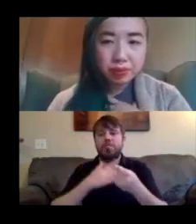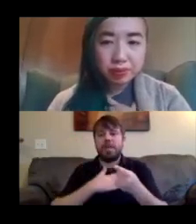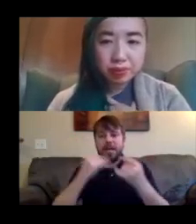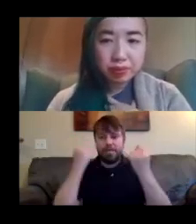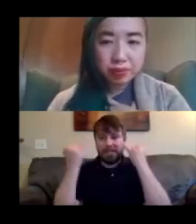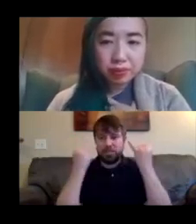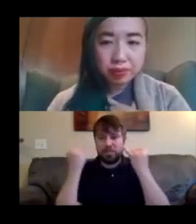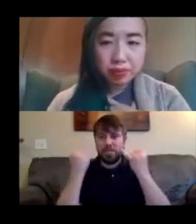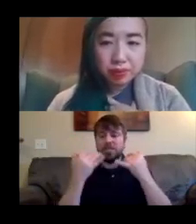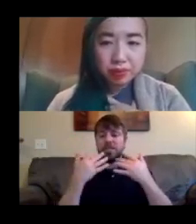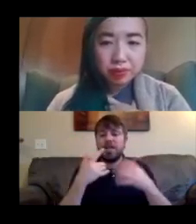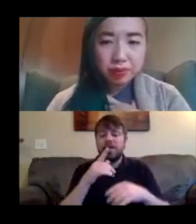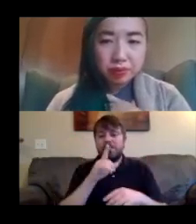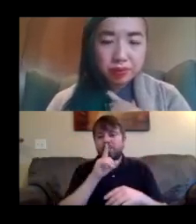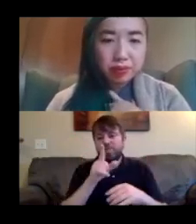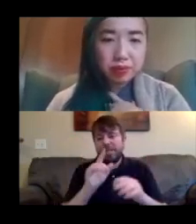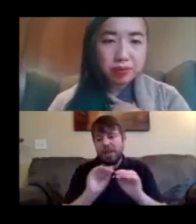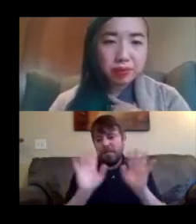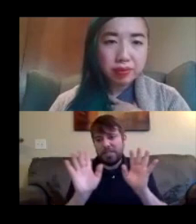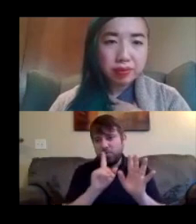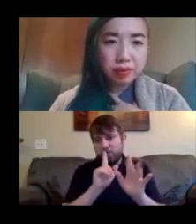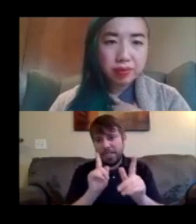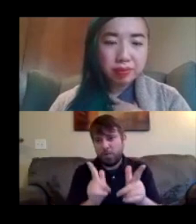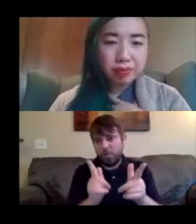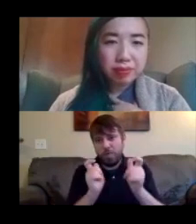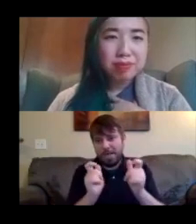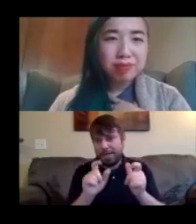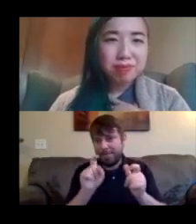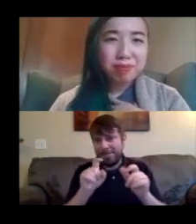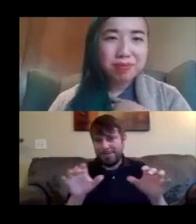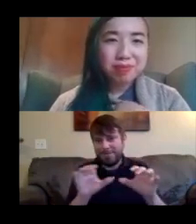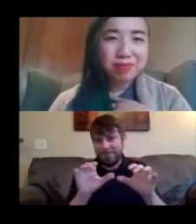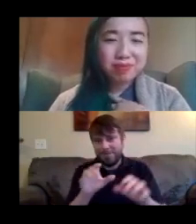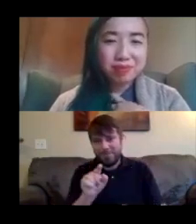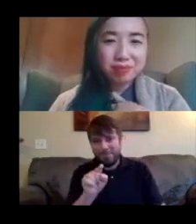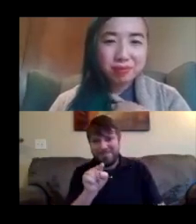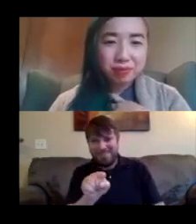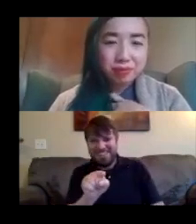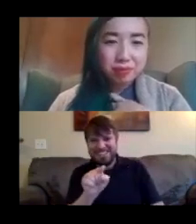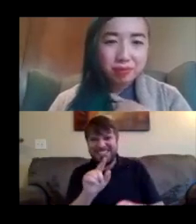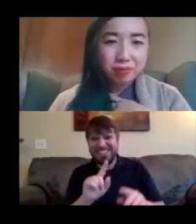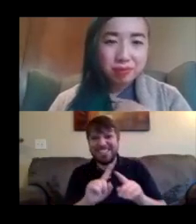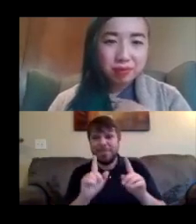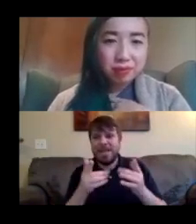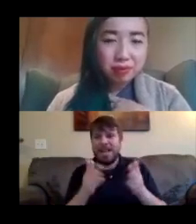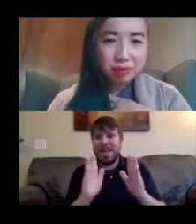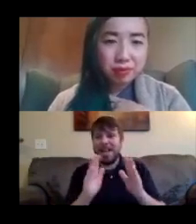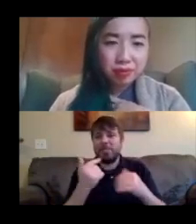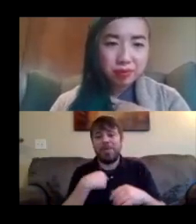really quick that we had to do this, so I sort of just let my--which is good in some cases,